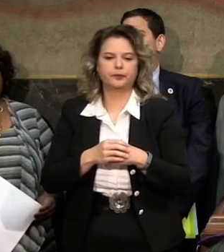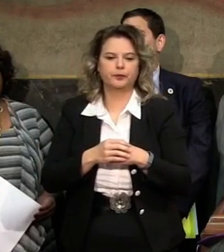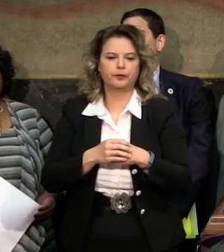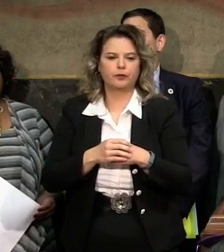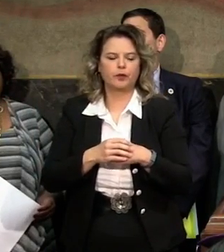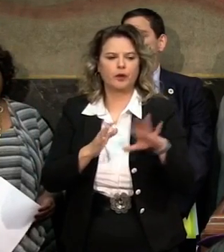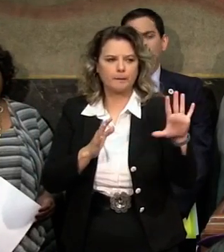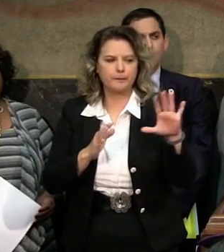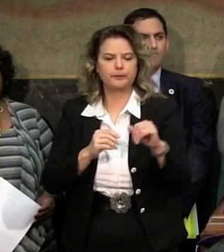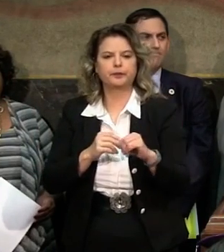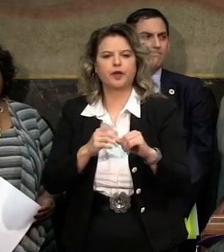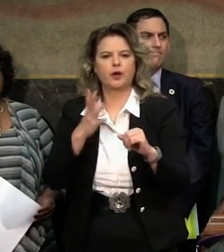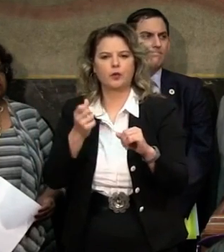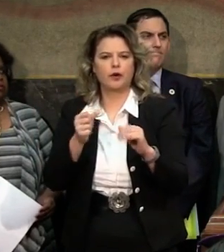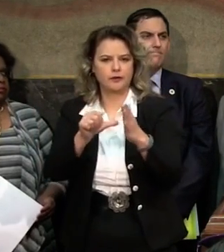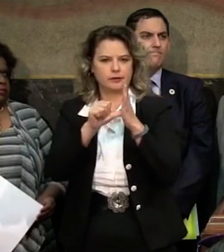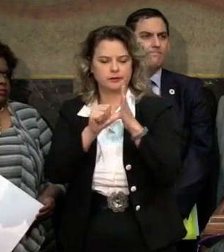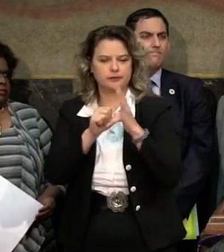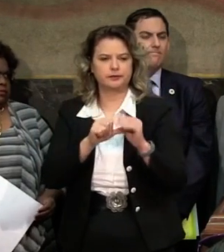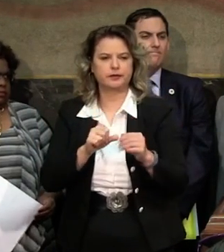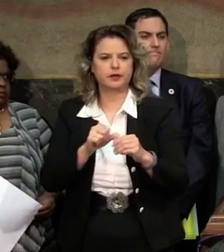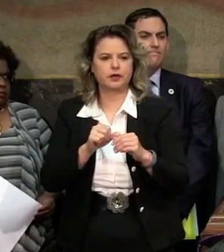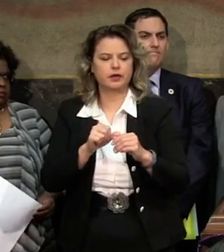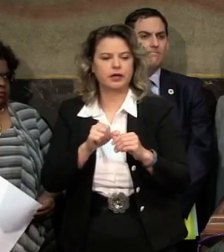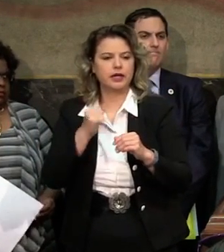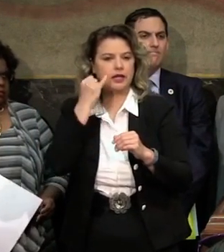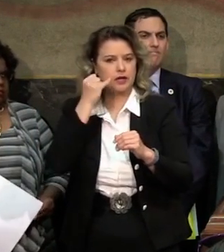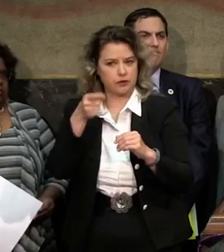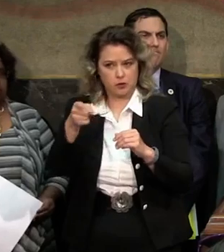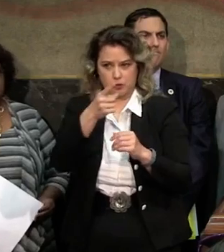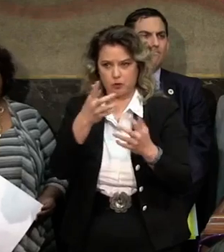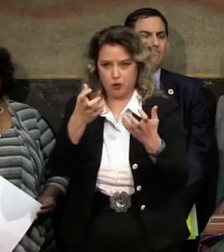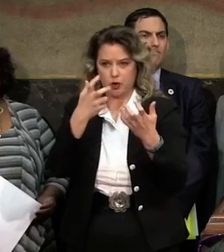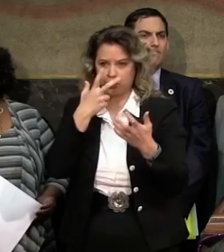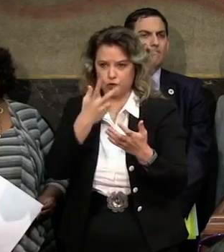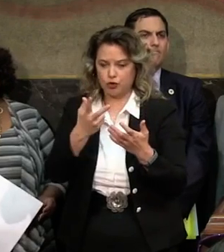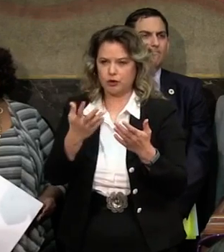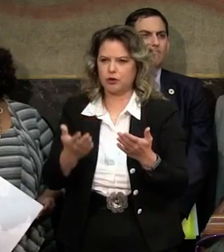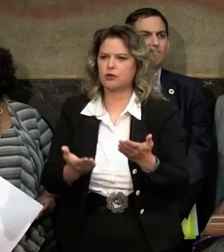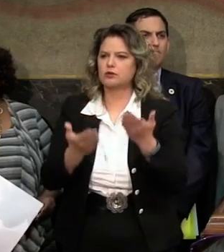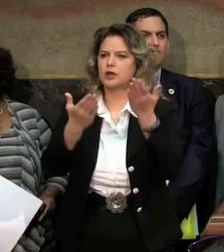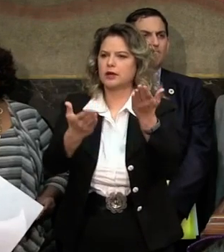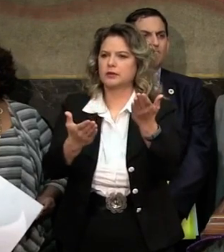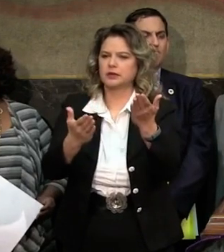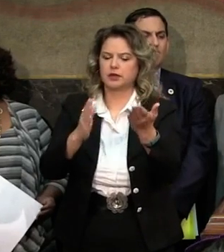to point out for those individuals who would like to look at the recommendations for themselves they can